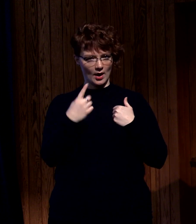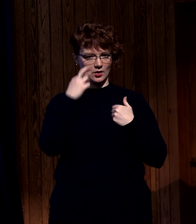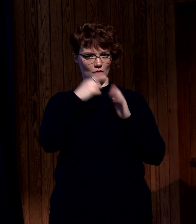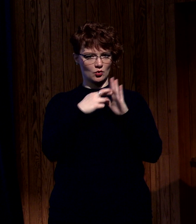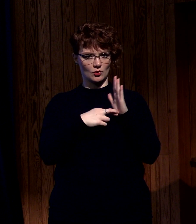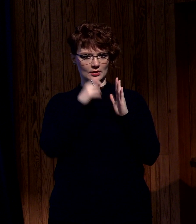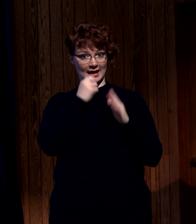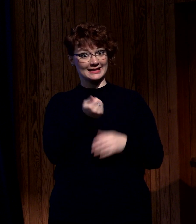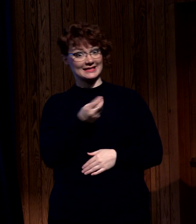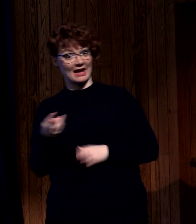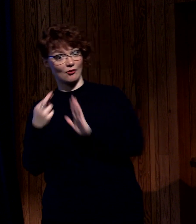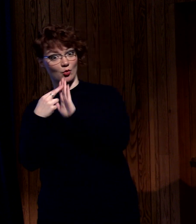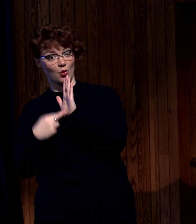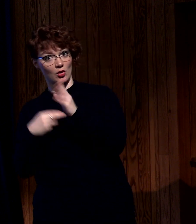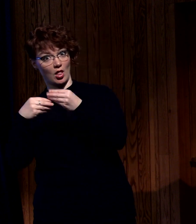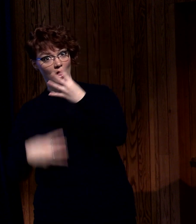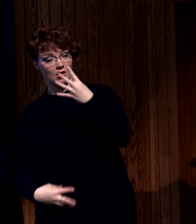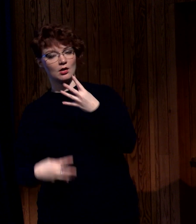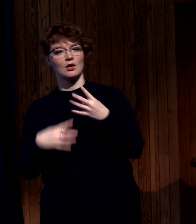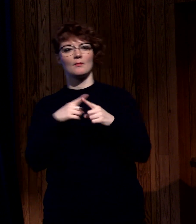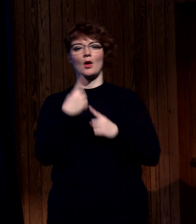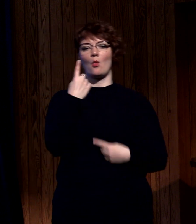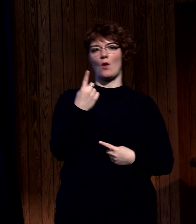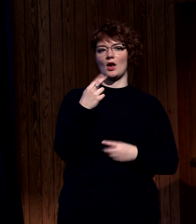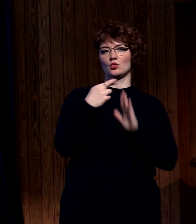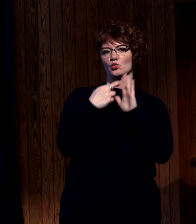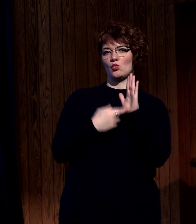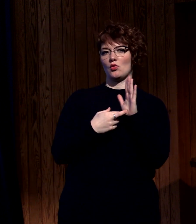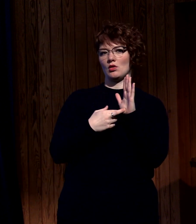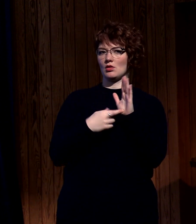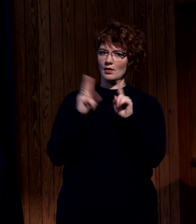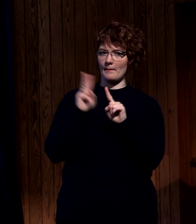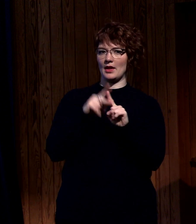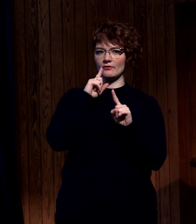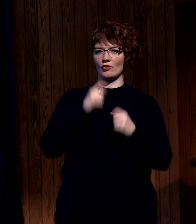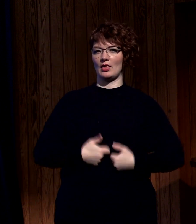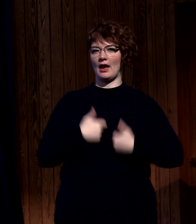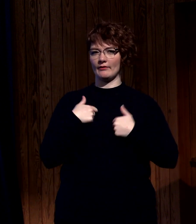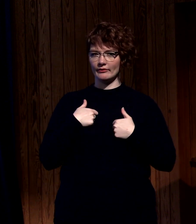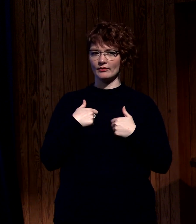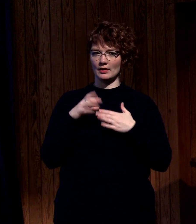the plural rules, but a Rule of Life. And there are many